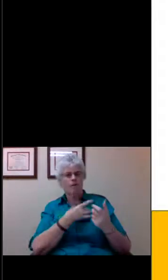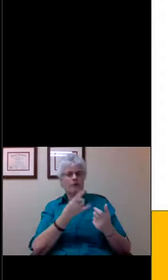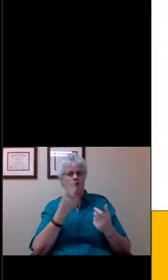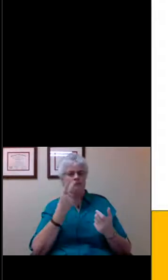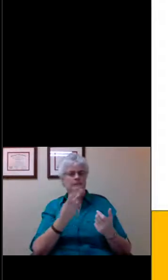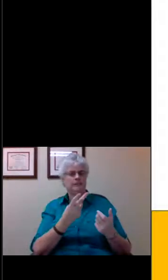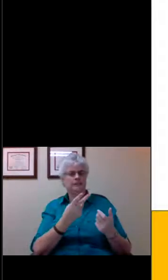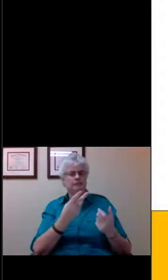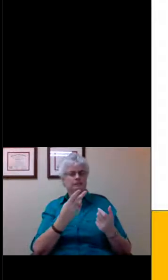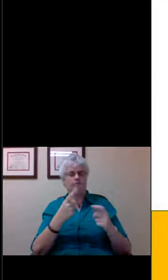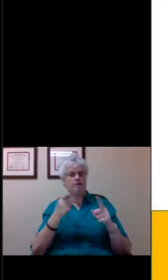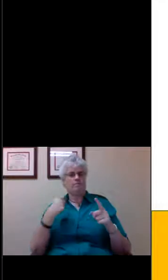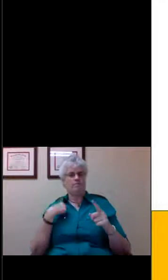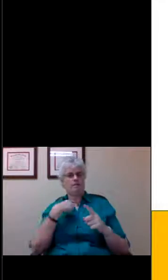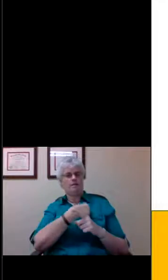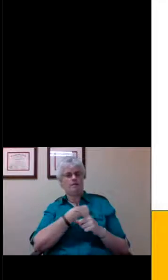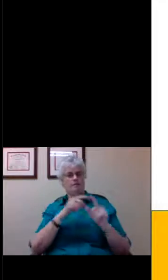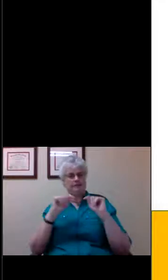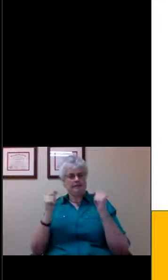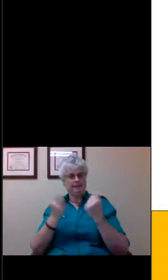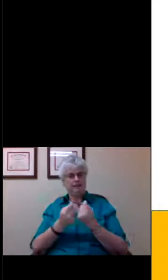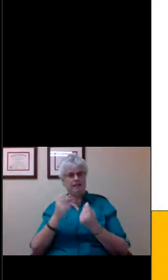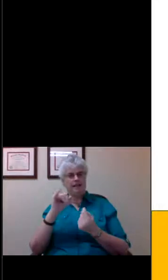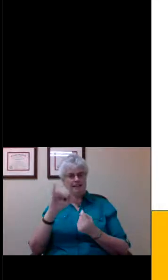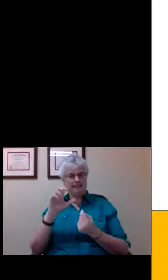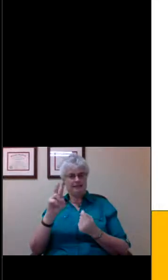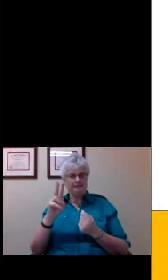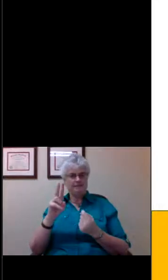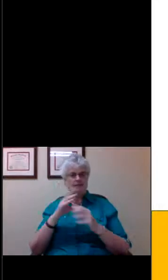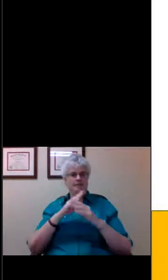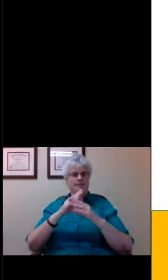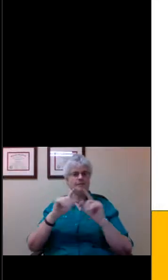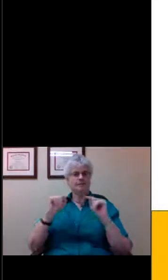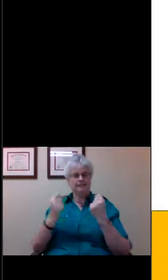had in mind. What their goals were what they wanted to see from us as- from the